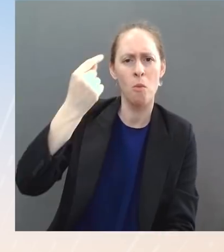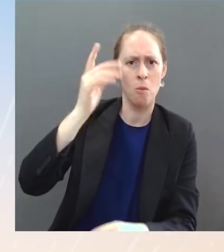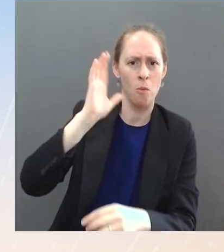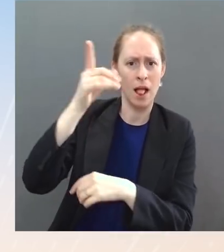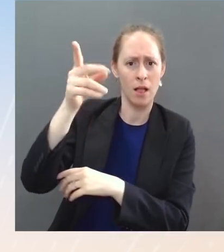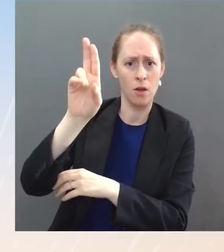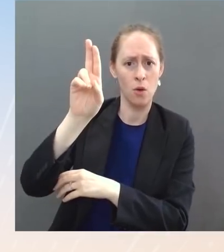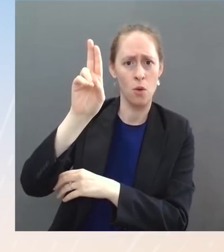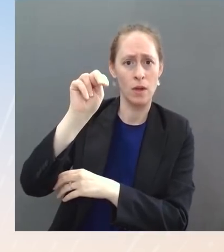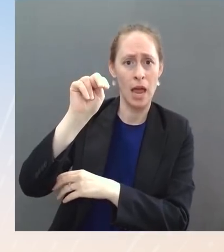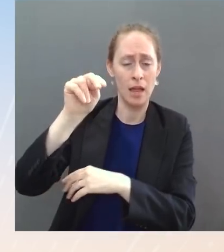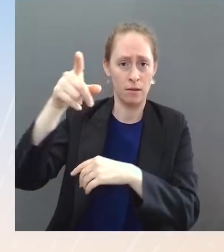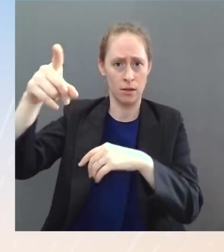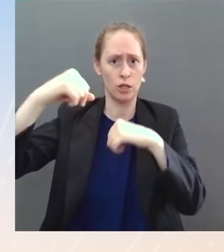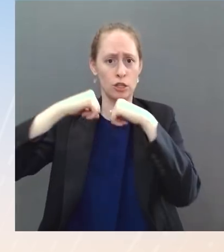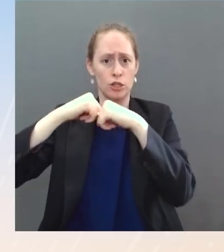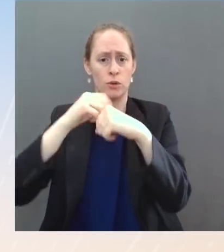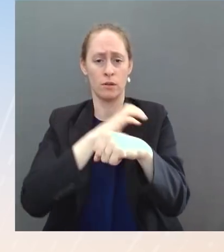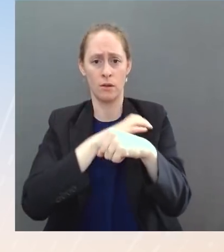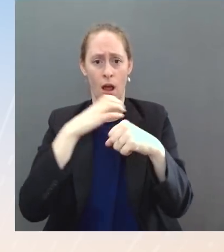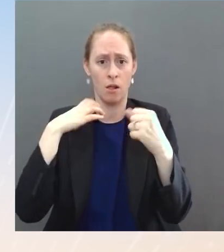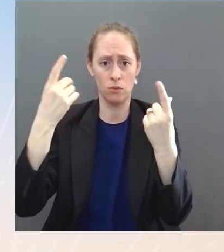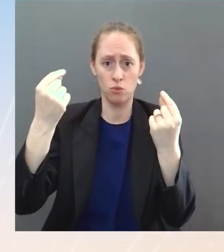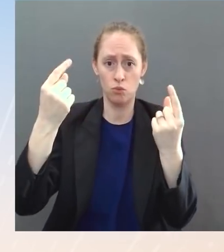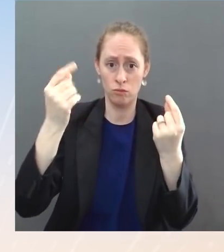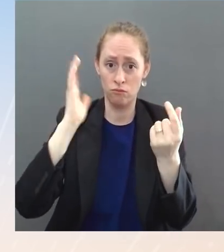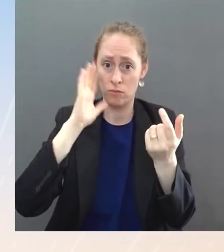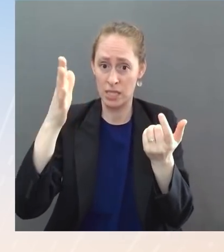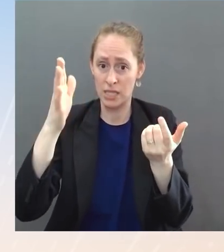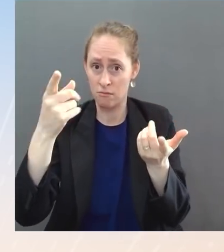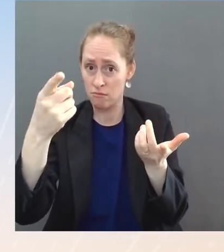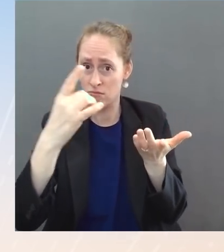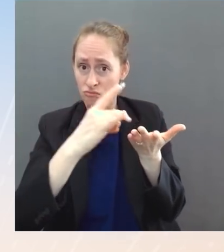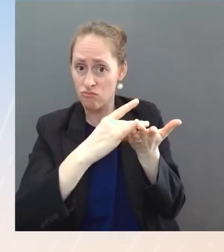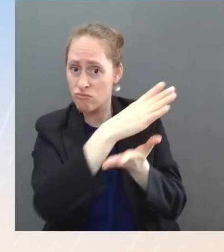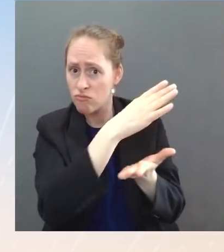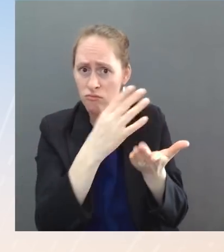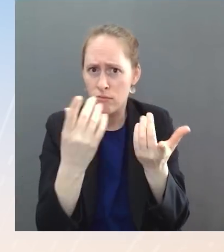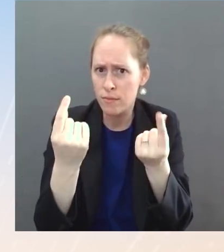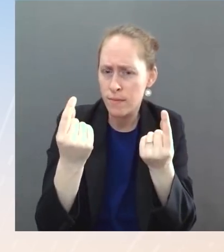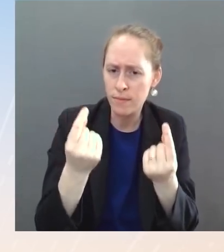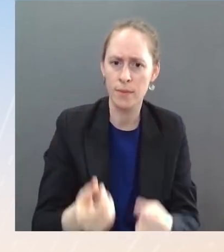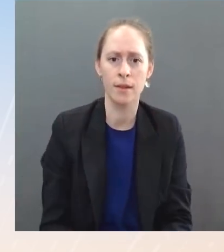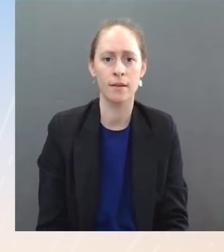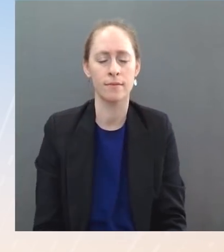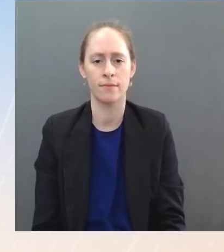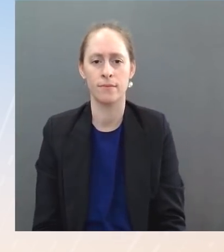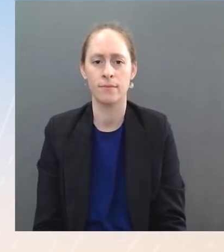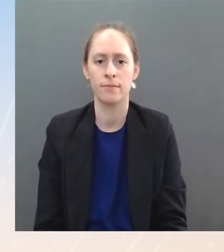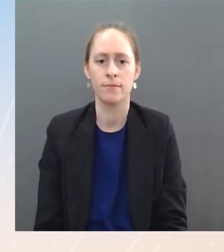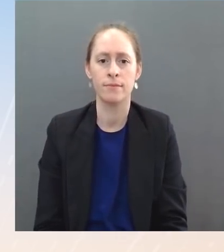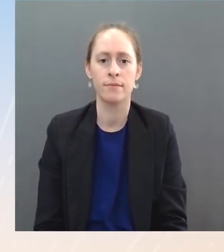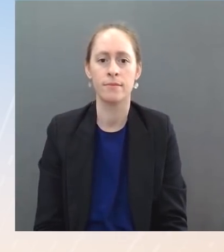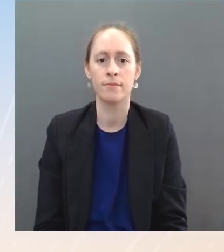that you would go to the Security Council? Mr. Sullivan: Well, obviously, with Russia as a permanent member of the U.N. Security Council, it would be difficult to imagine